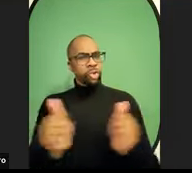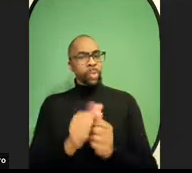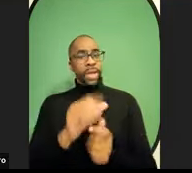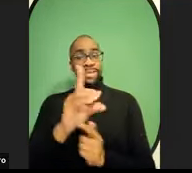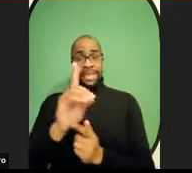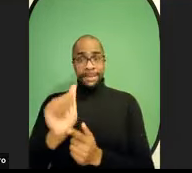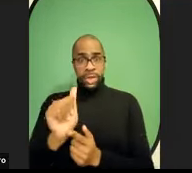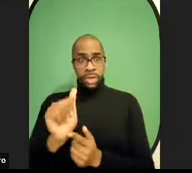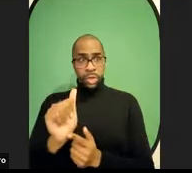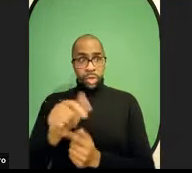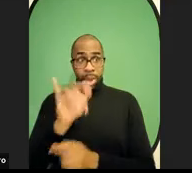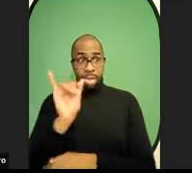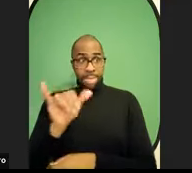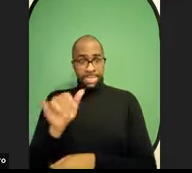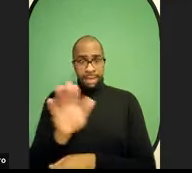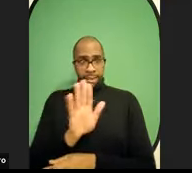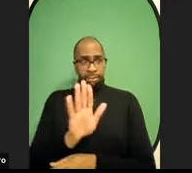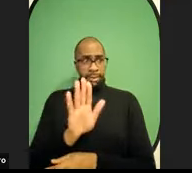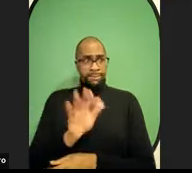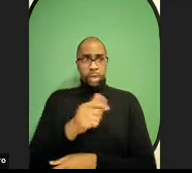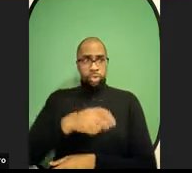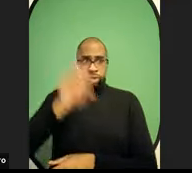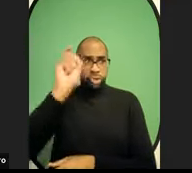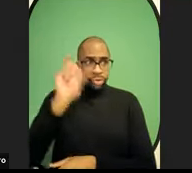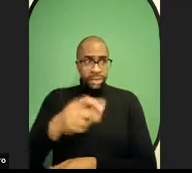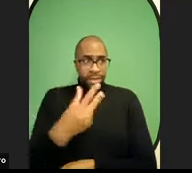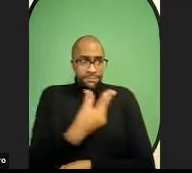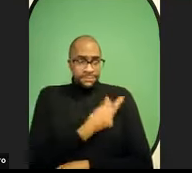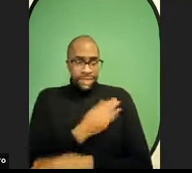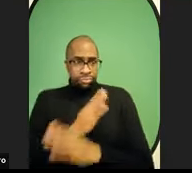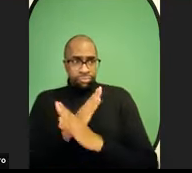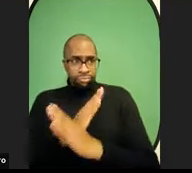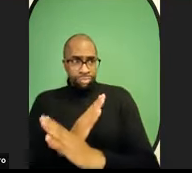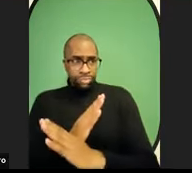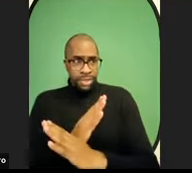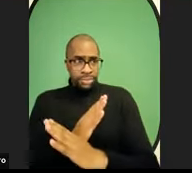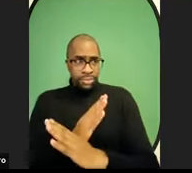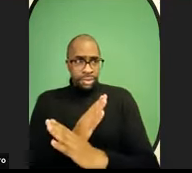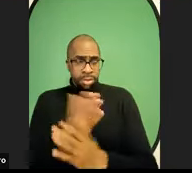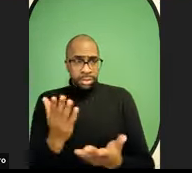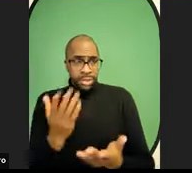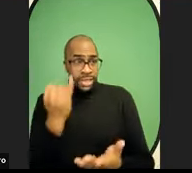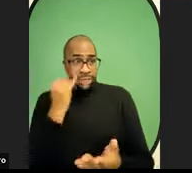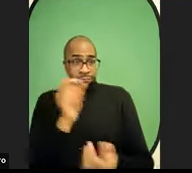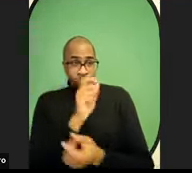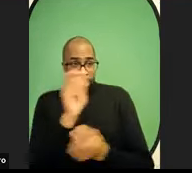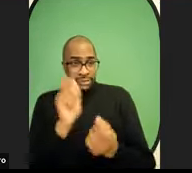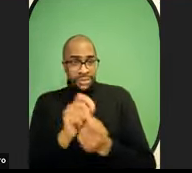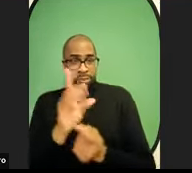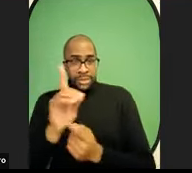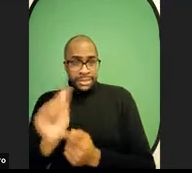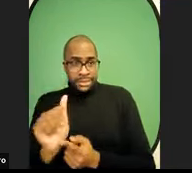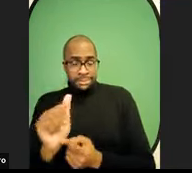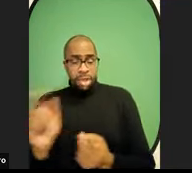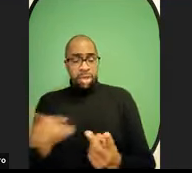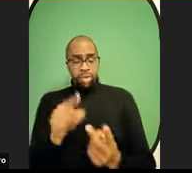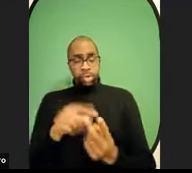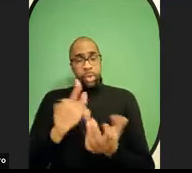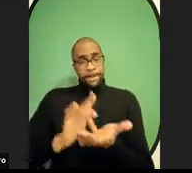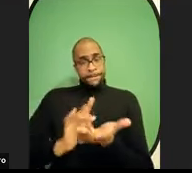Are there any children with disabilities that maybe should not get the vaccine, or not get the vaccine, or seek further Pediatric consultation because of particular